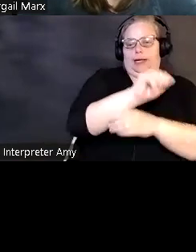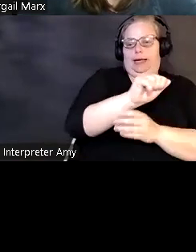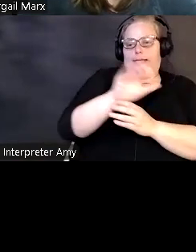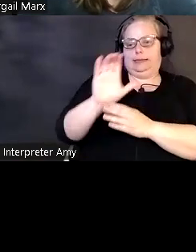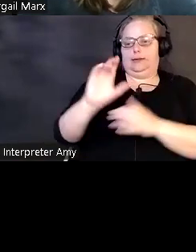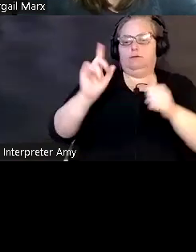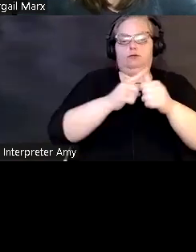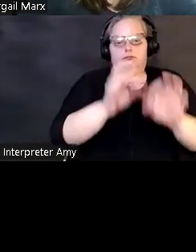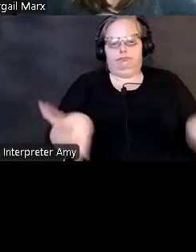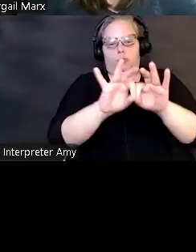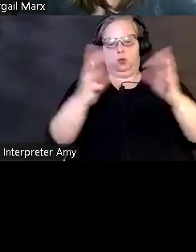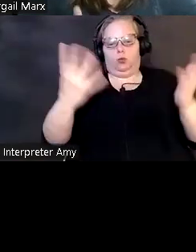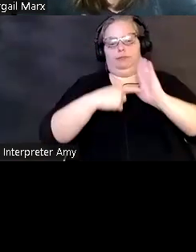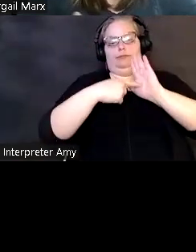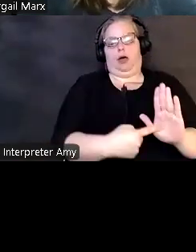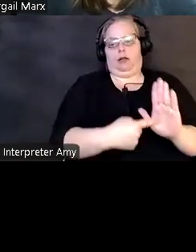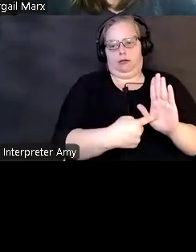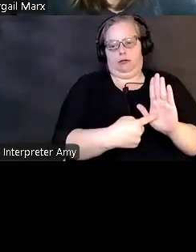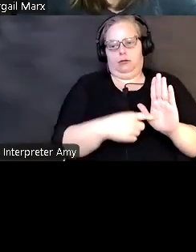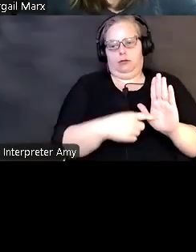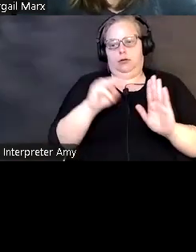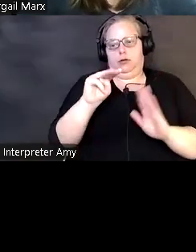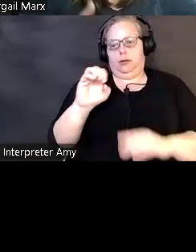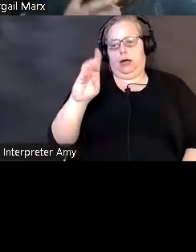So modeling is essentially talking with the communication system.